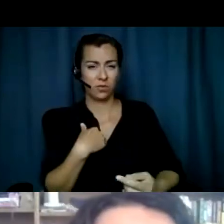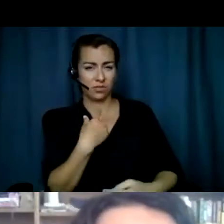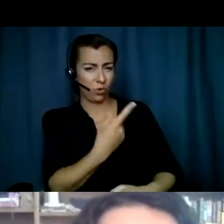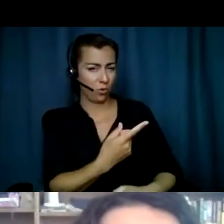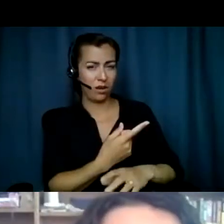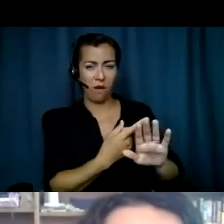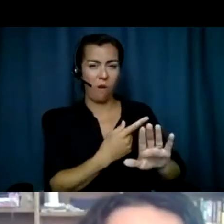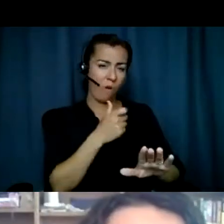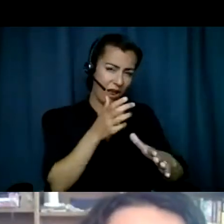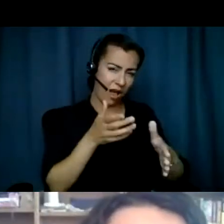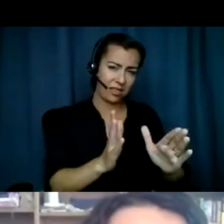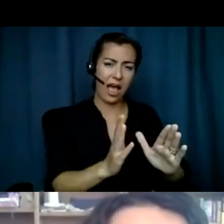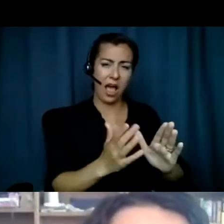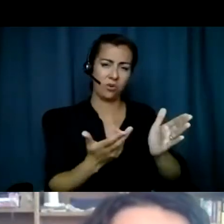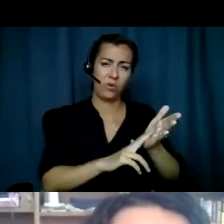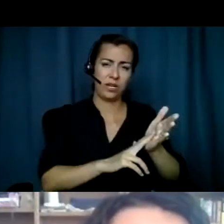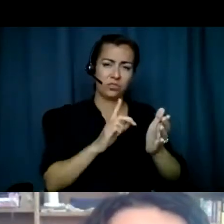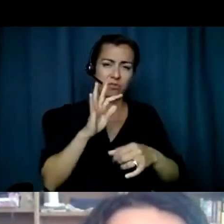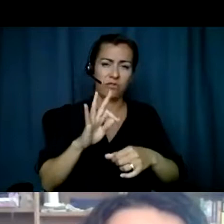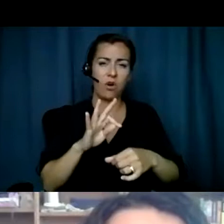Your question is how can more people with disabilities run for elected